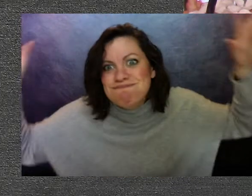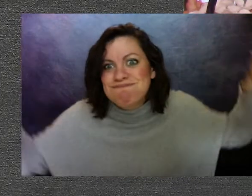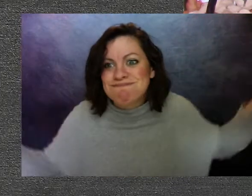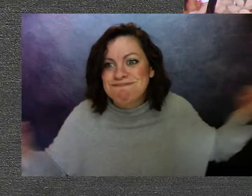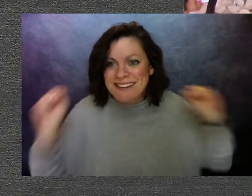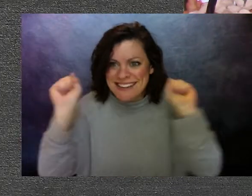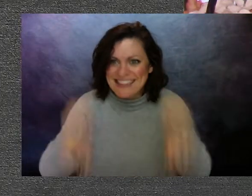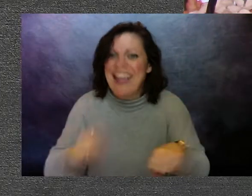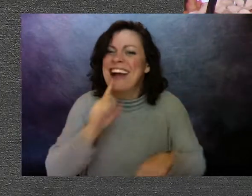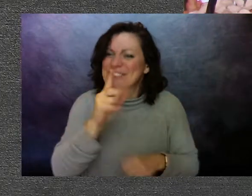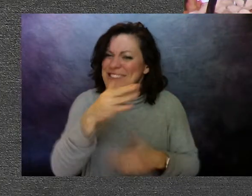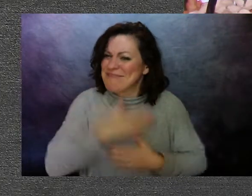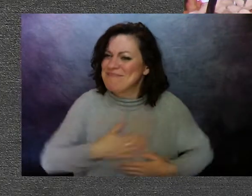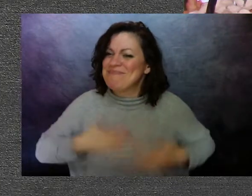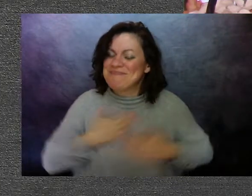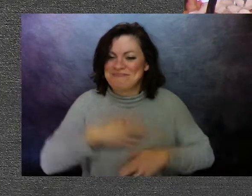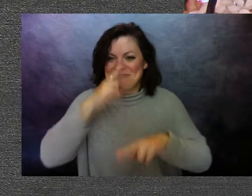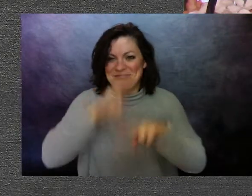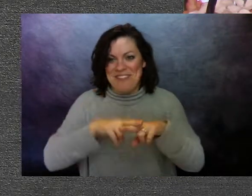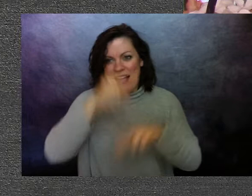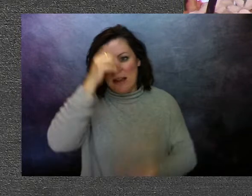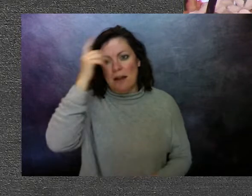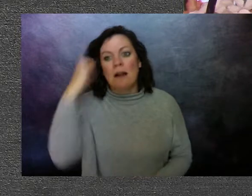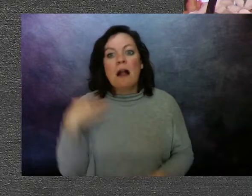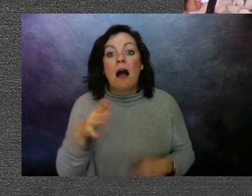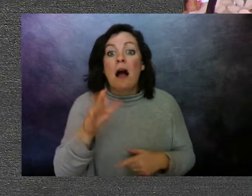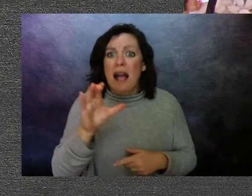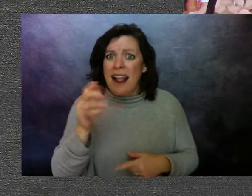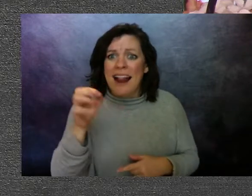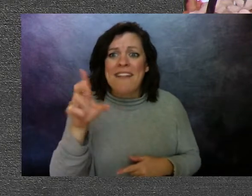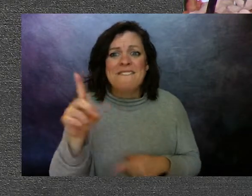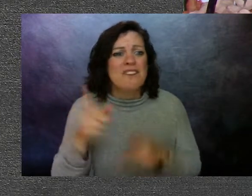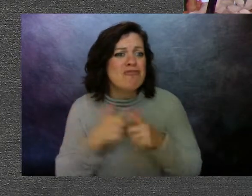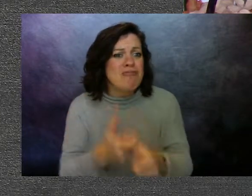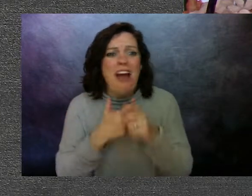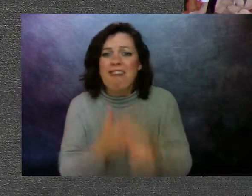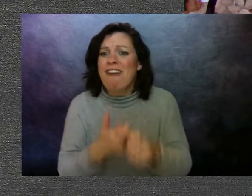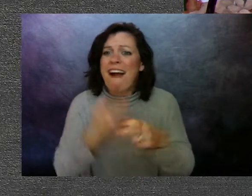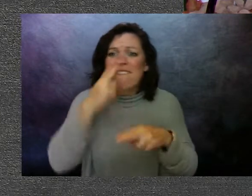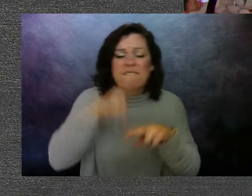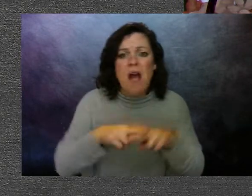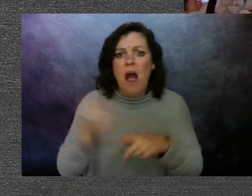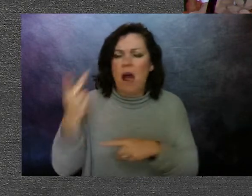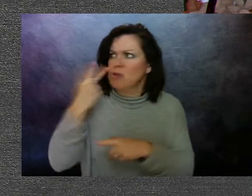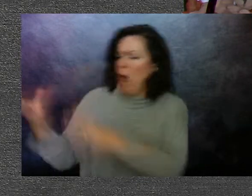Weee, that was even more fun. Then a strange thing bounced in front of Clifford.